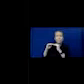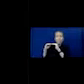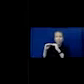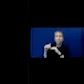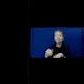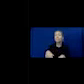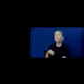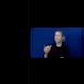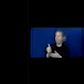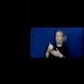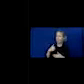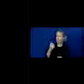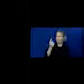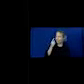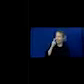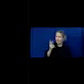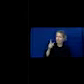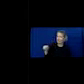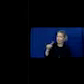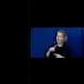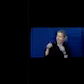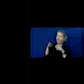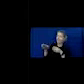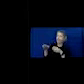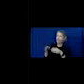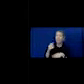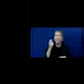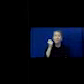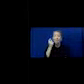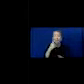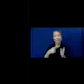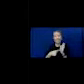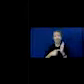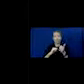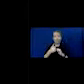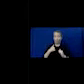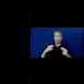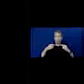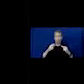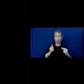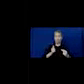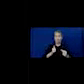Oftentimes, I might see myself one way, but my family, my friends, may see me in a different